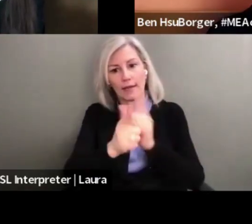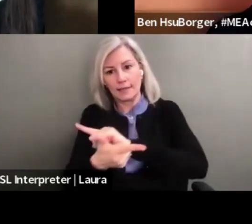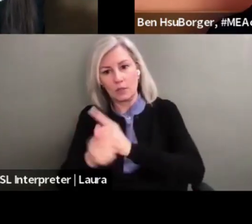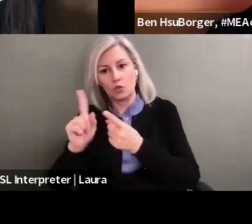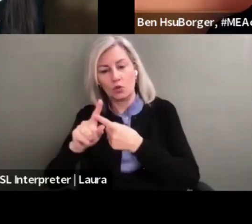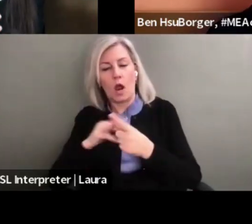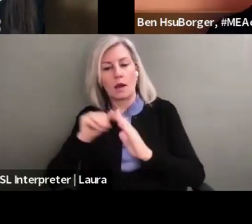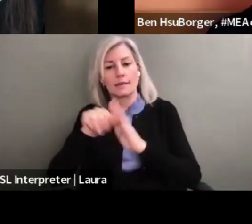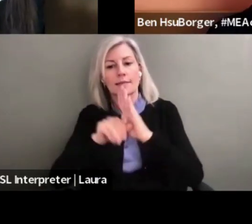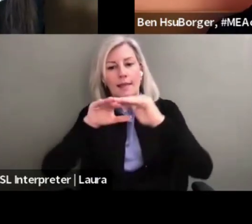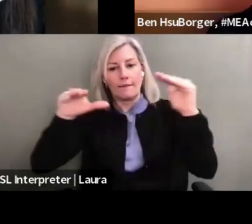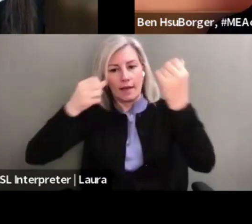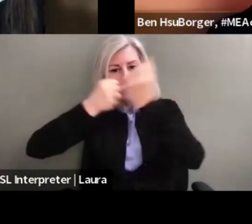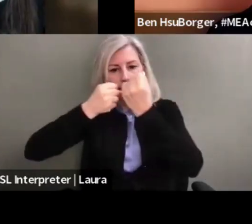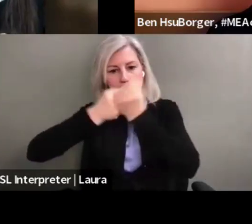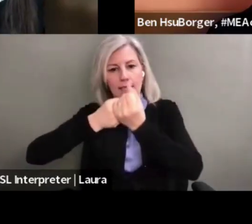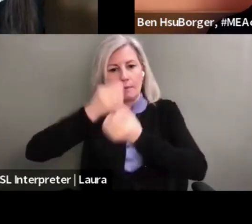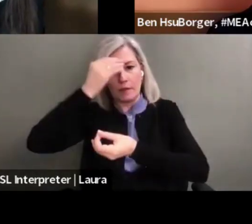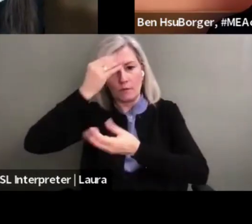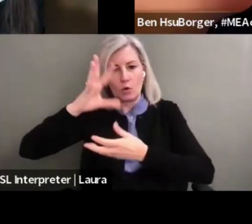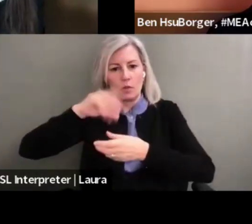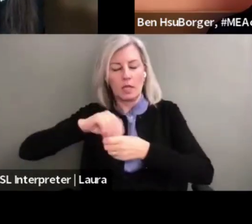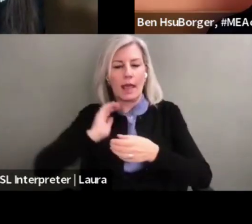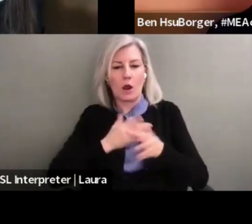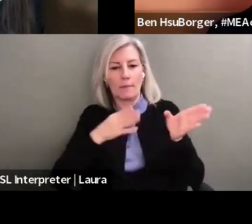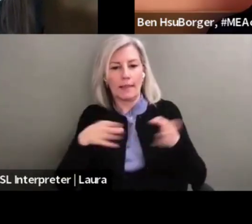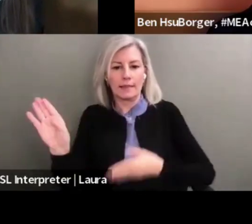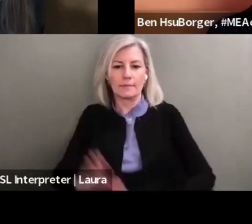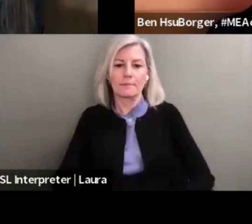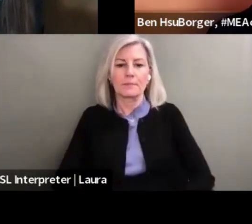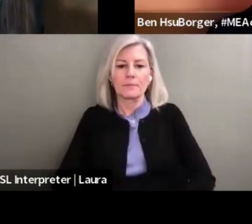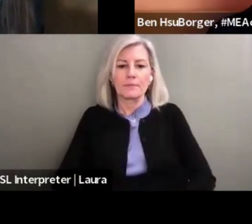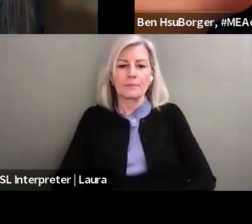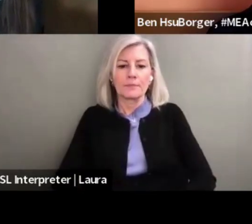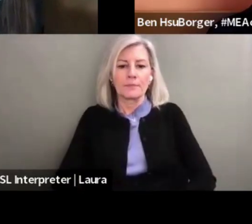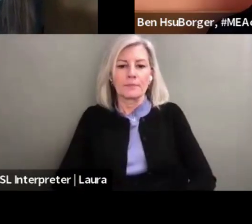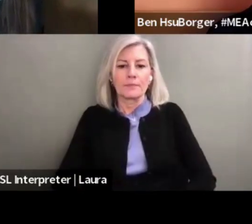and the barriers people are experiencing to then have that information translate up to our state-level advocacy